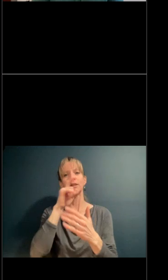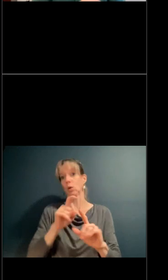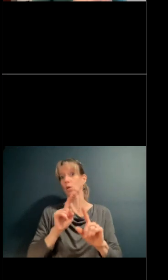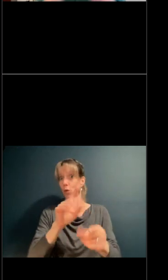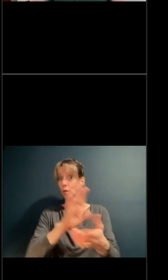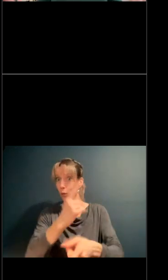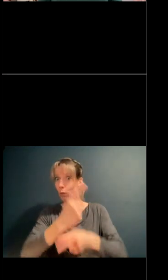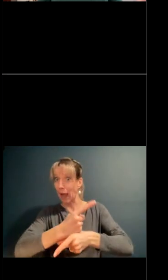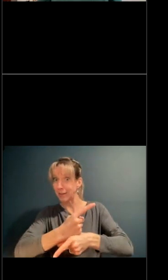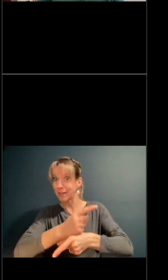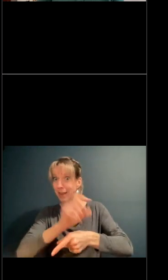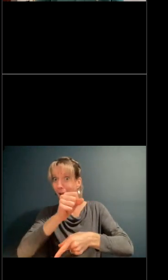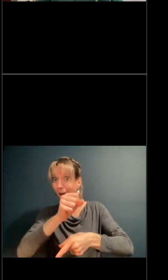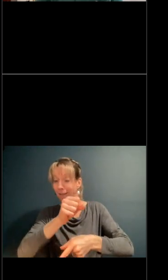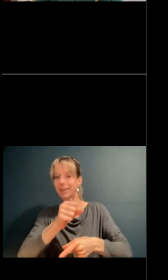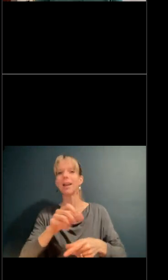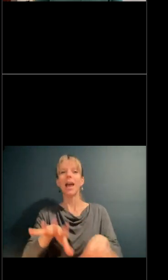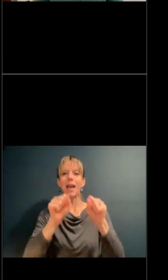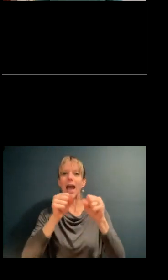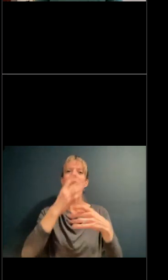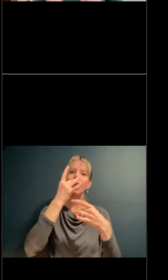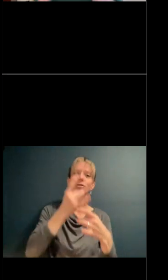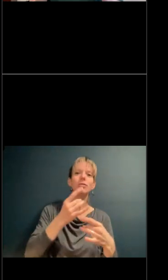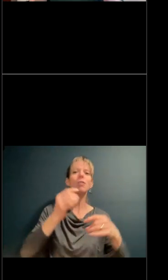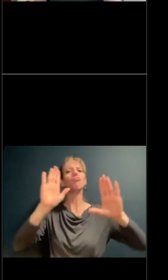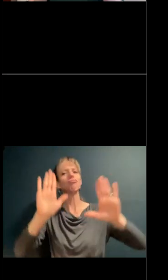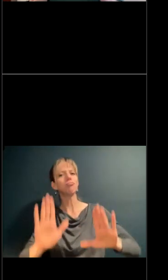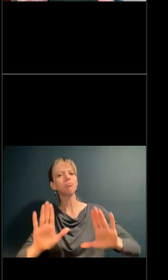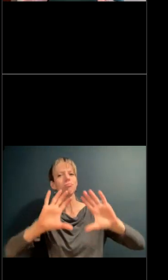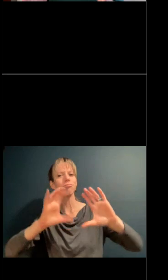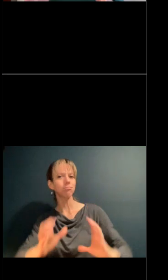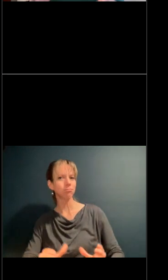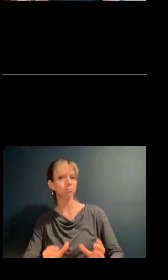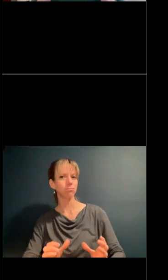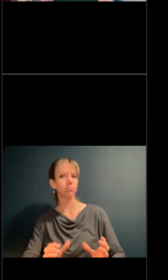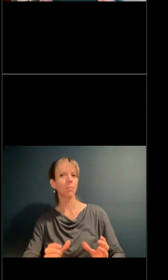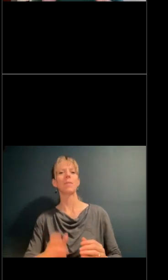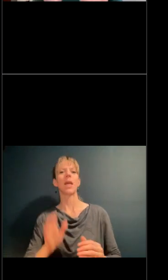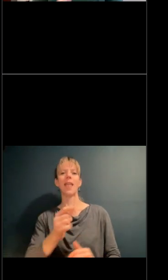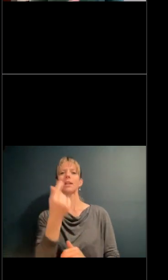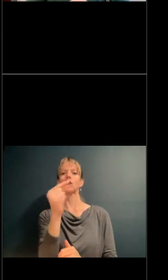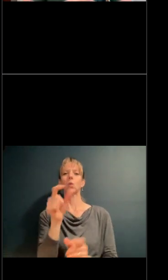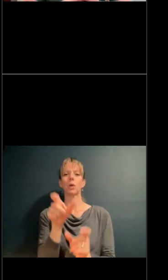And take interesting and wonderful classes. And the green is the bar of peers who are